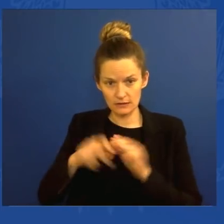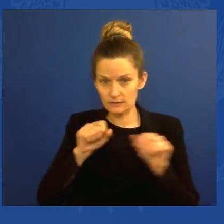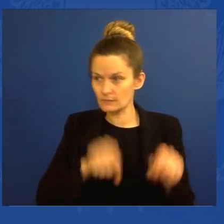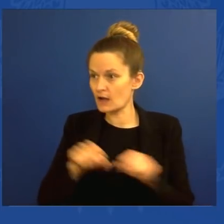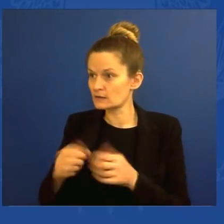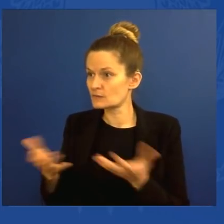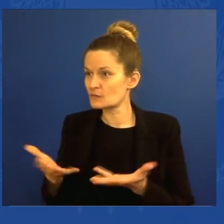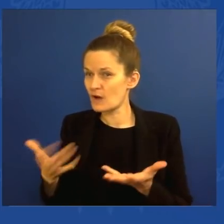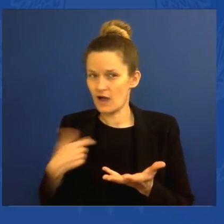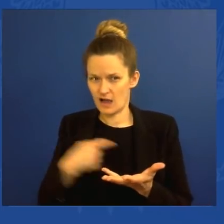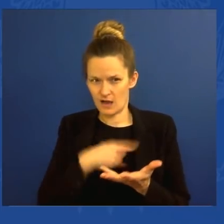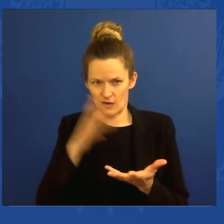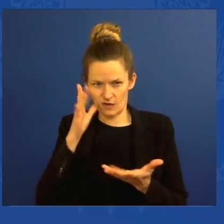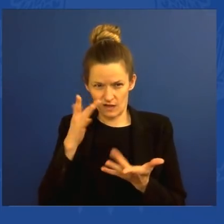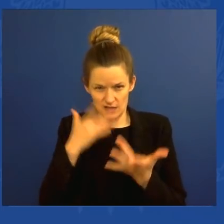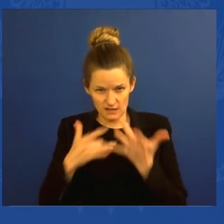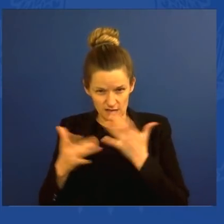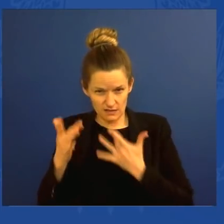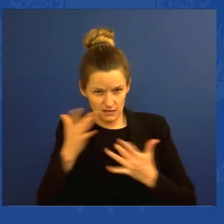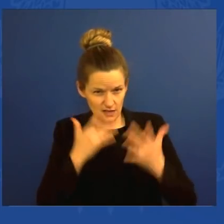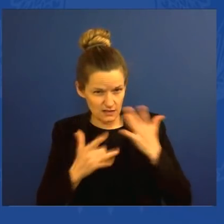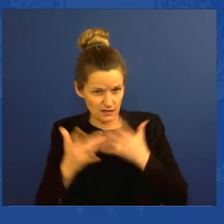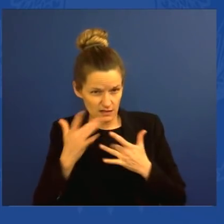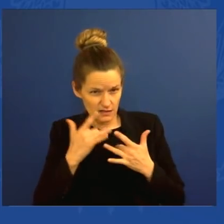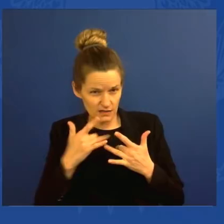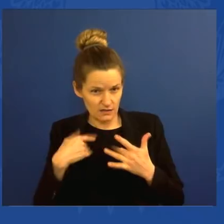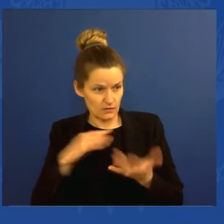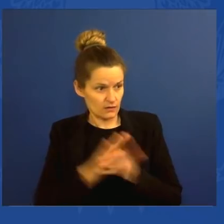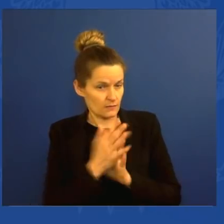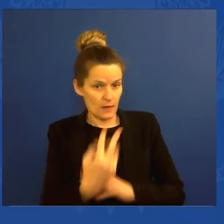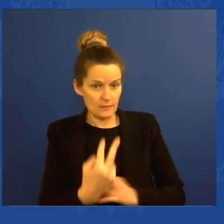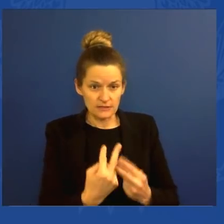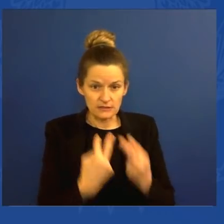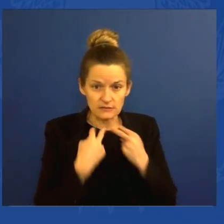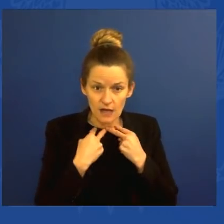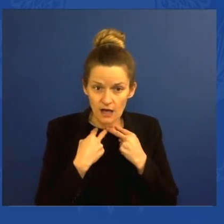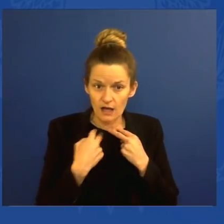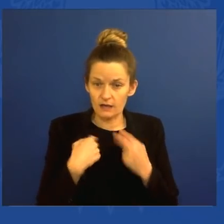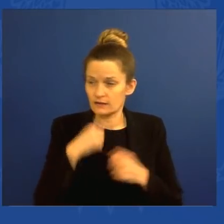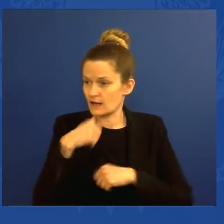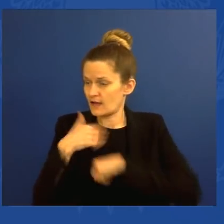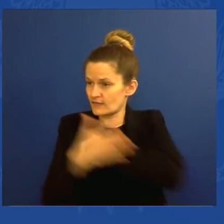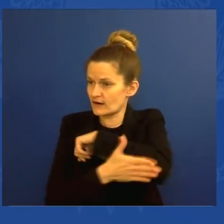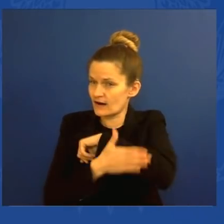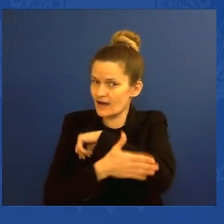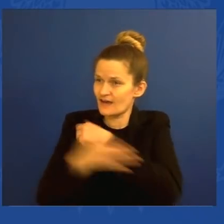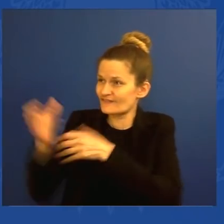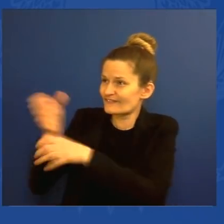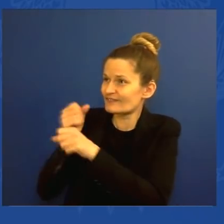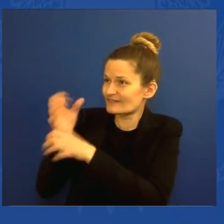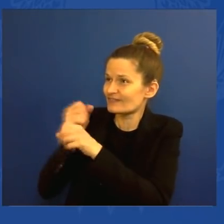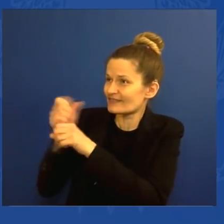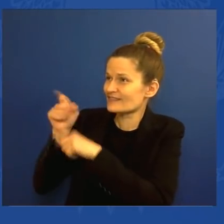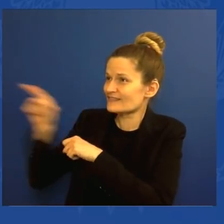to reclaim the position of leadership. I think it's a bipartisan consensus. There's an inno- -- there's an innovation bill that --